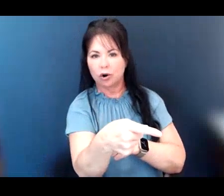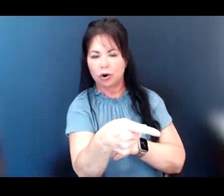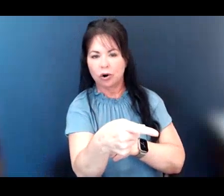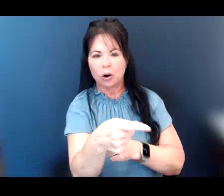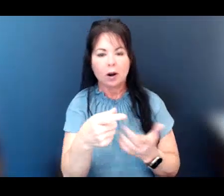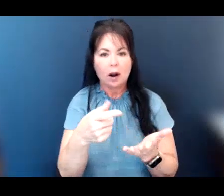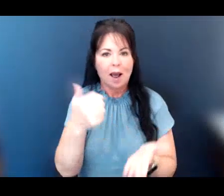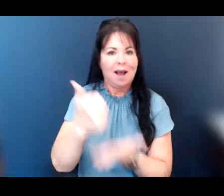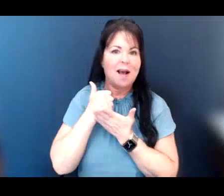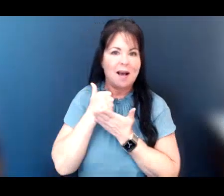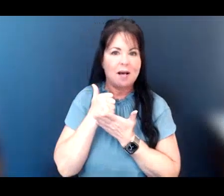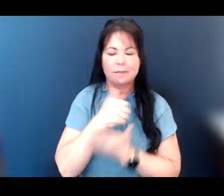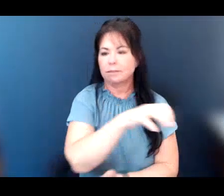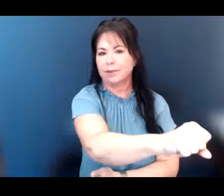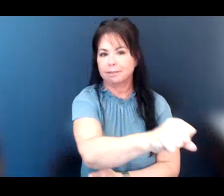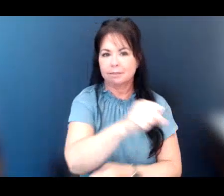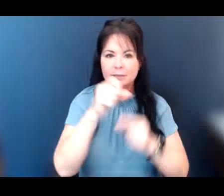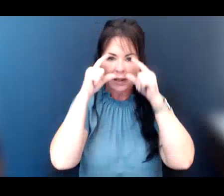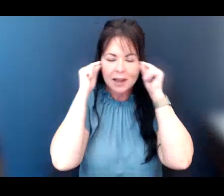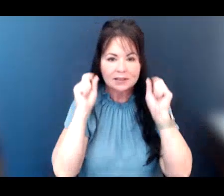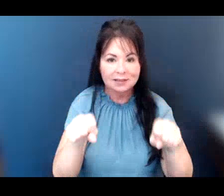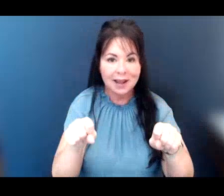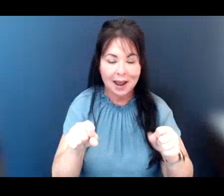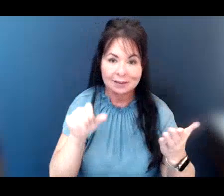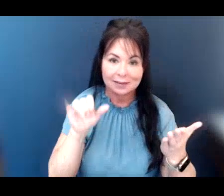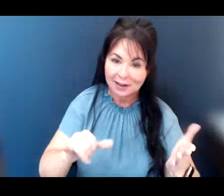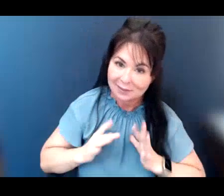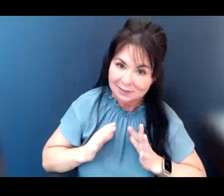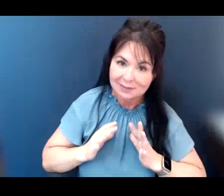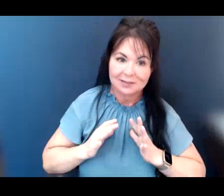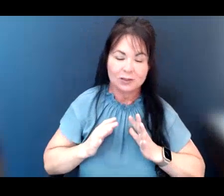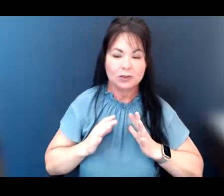And I thought that was a really cool thing. So things like that can be super helpful.